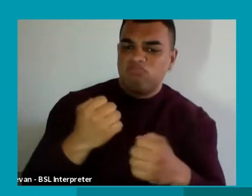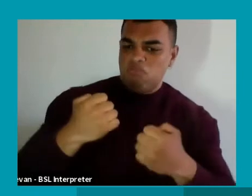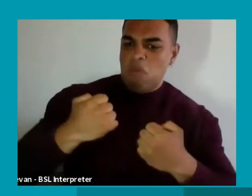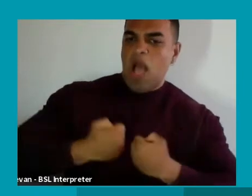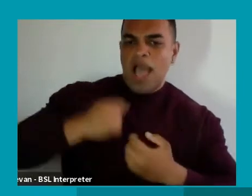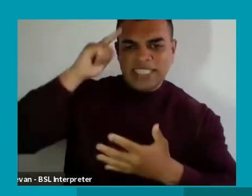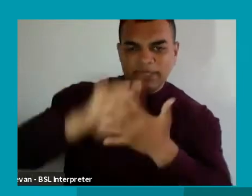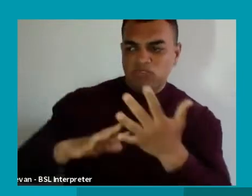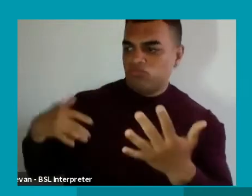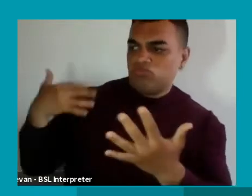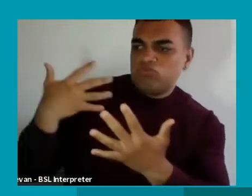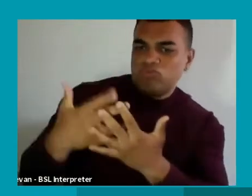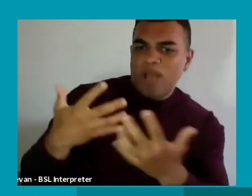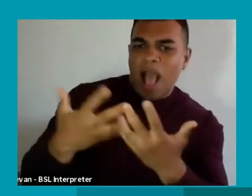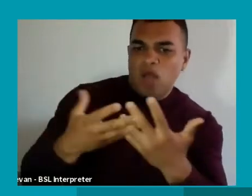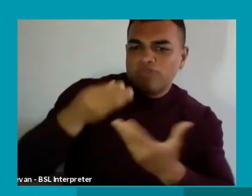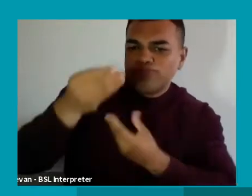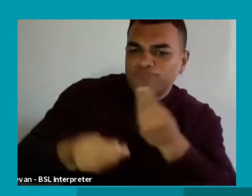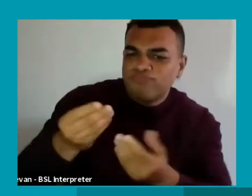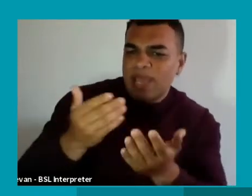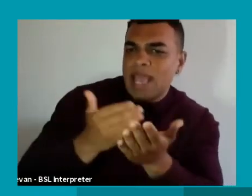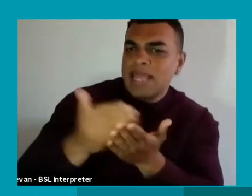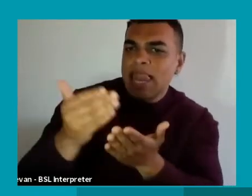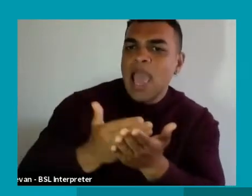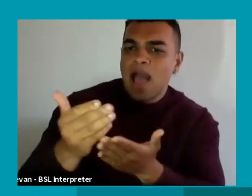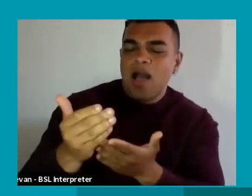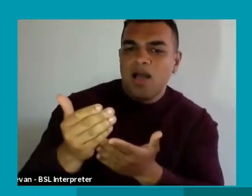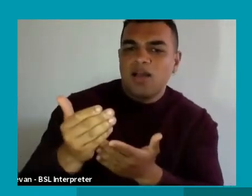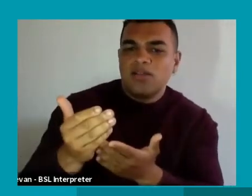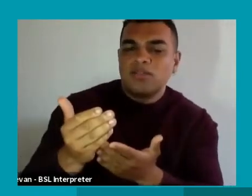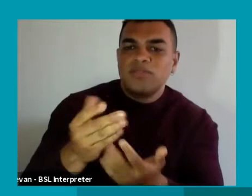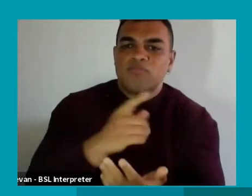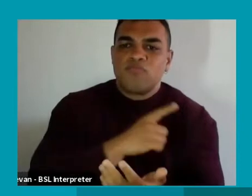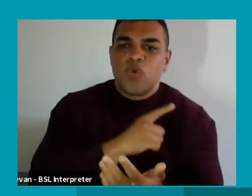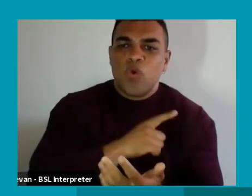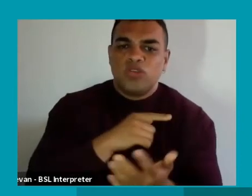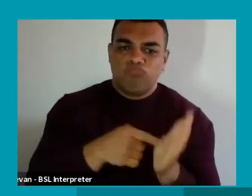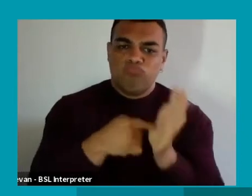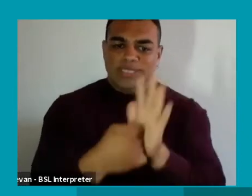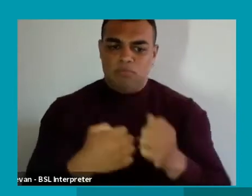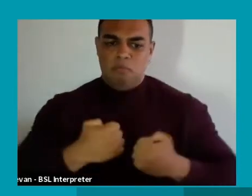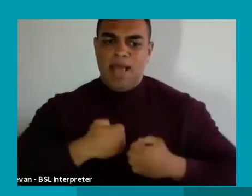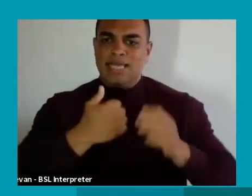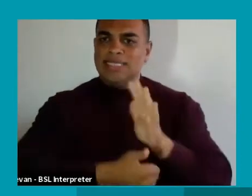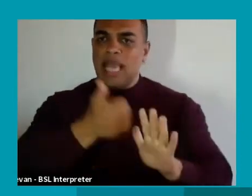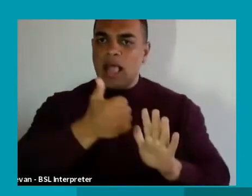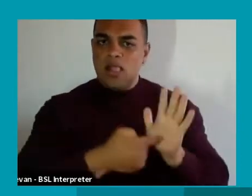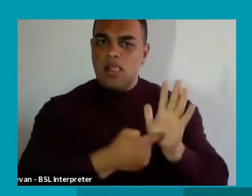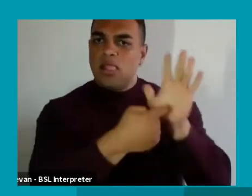because knowing how to present your skills and your achievements in a way that makes it easier for an employer to see your best bits, is really